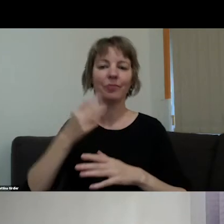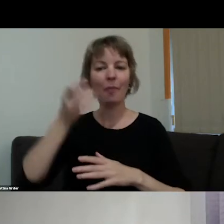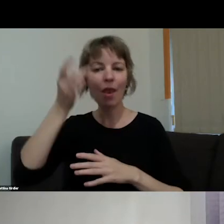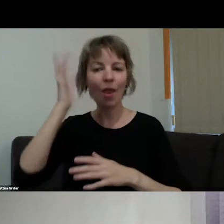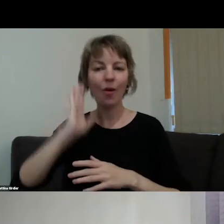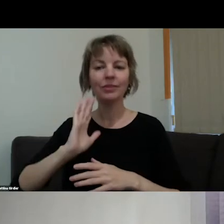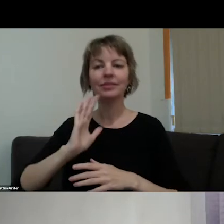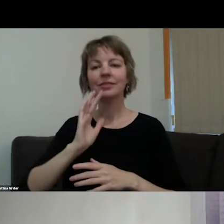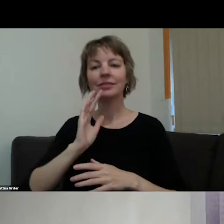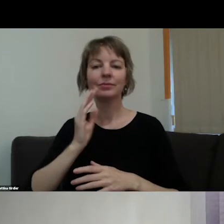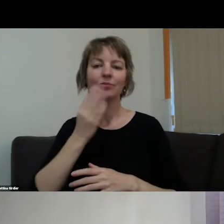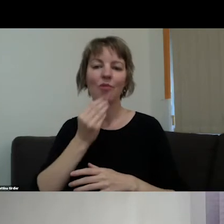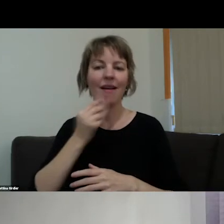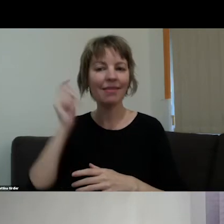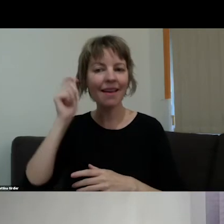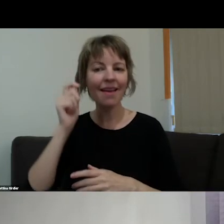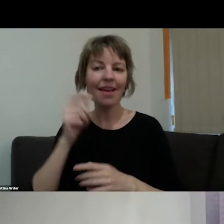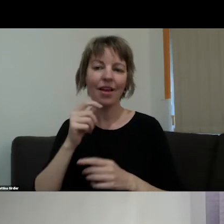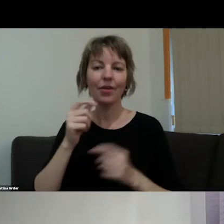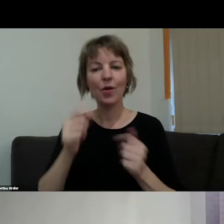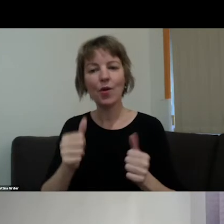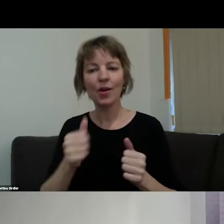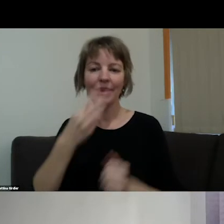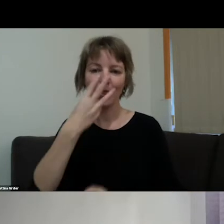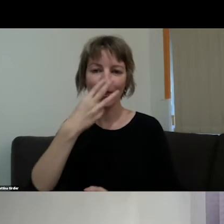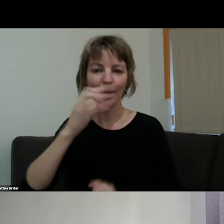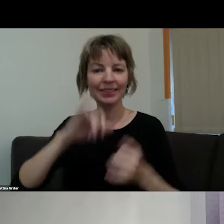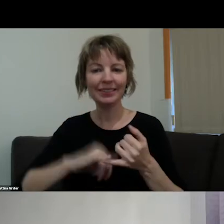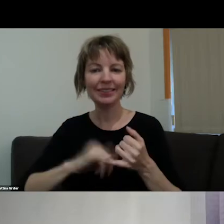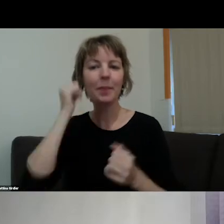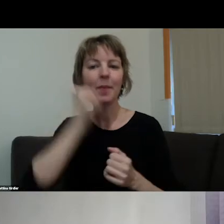in my early 30s and today wearing a black jumper, sitting in my living room.